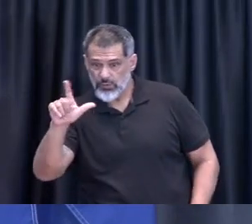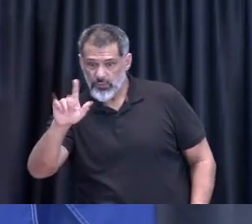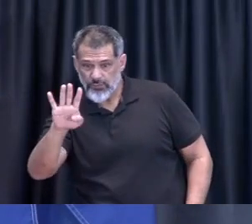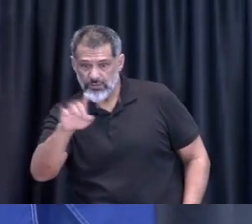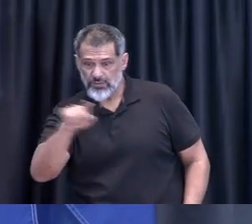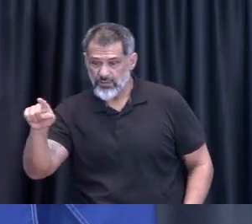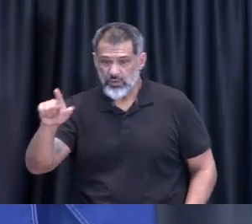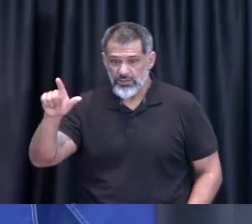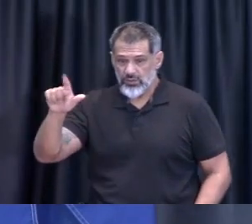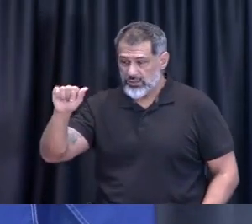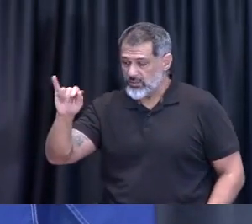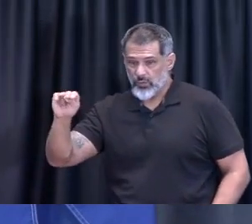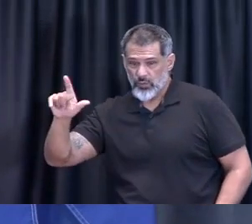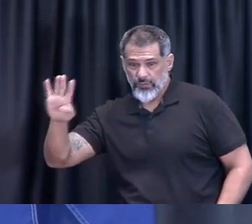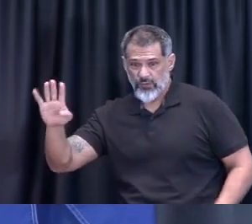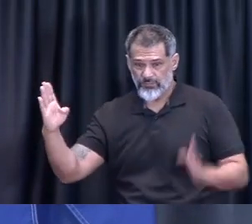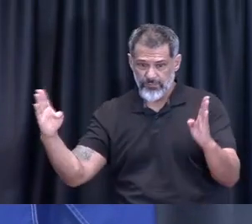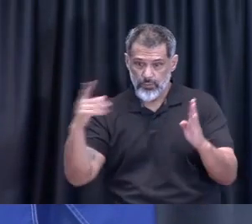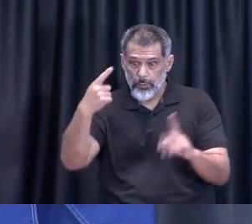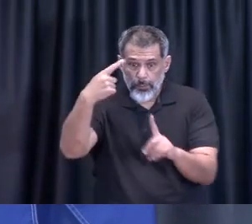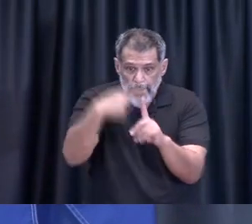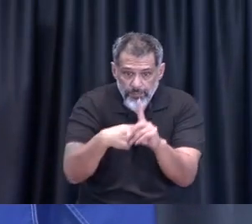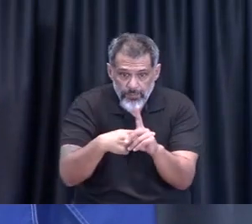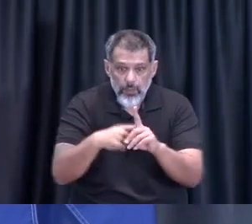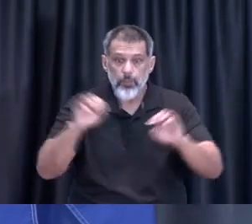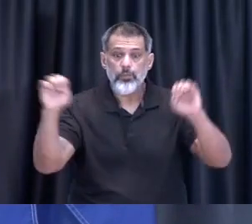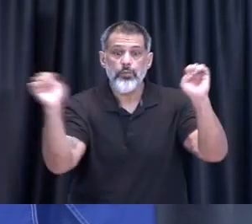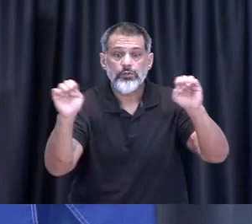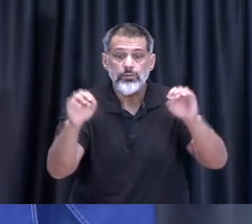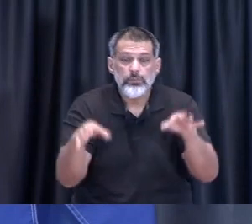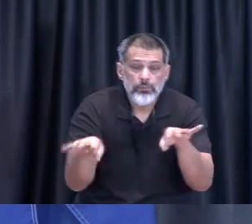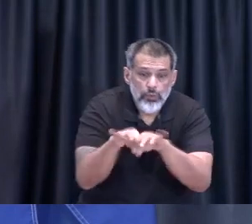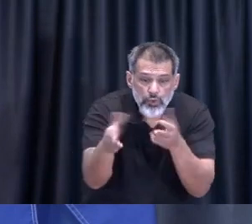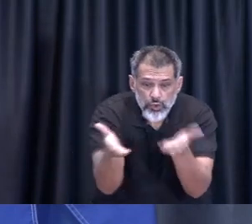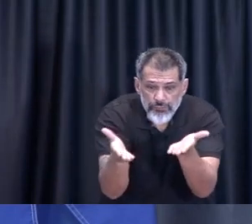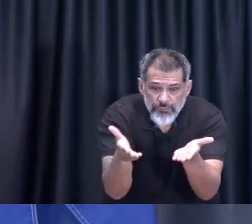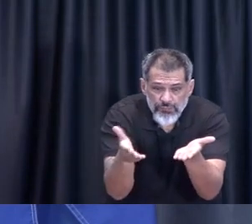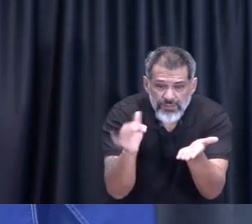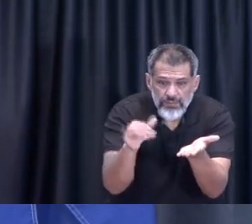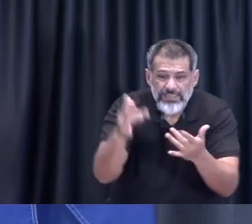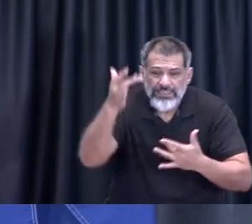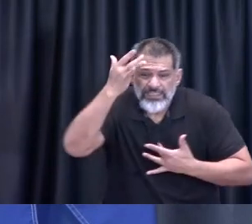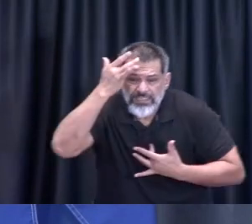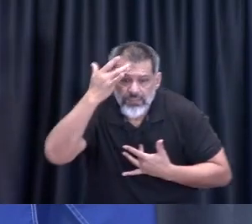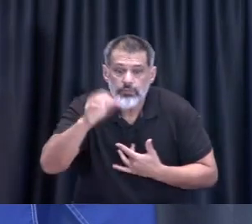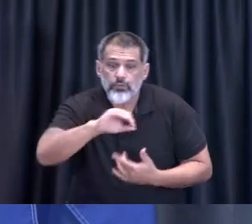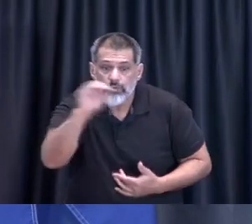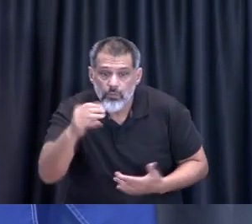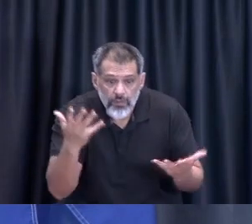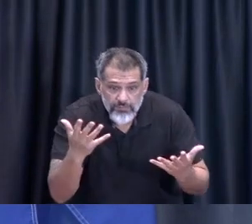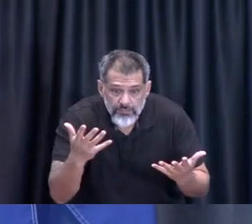24th, our emergency and essential services operated with an average unplanned absence rate of 12.1